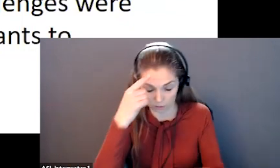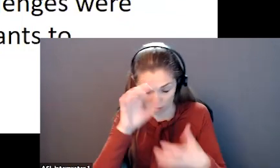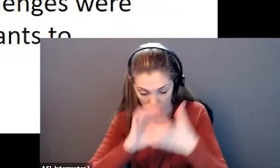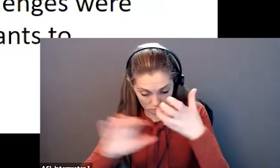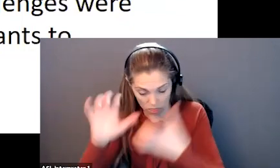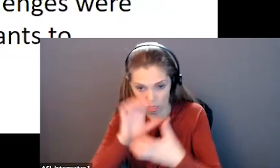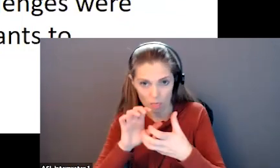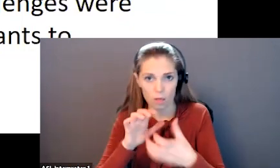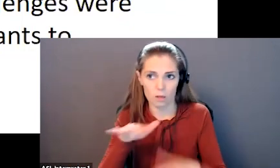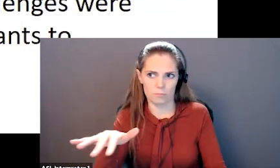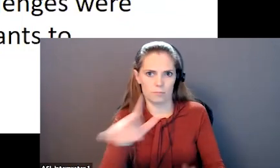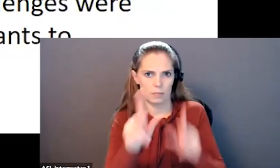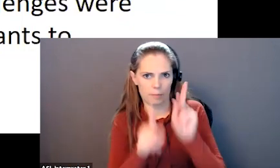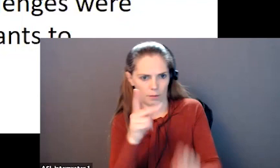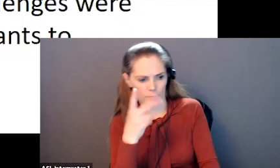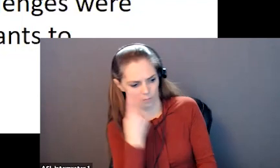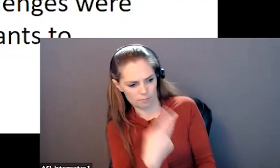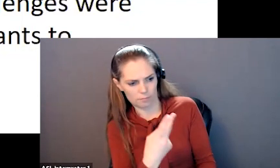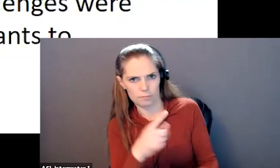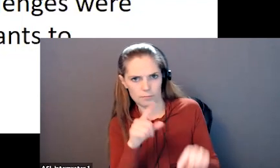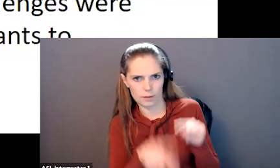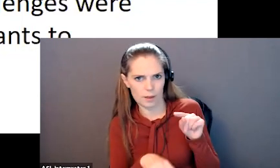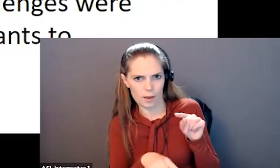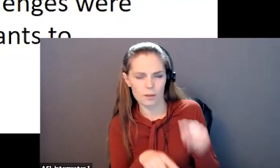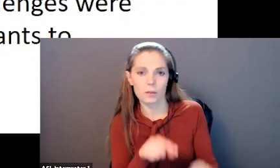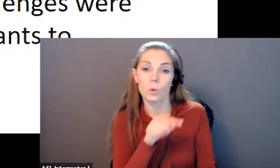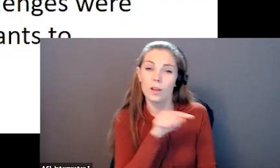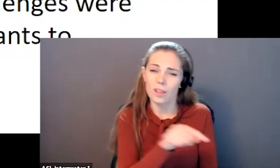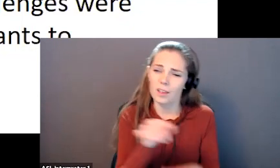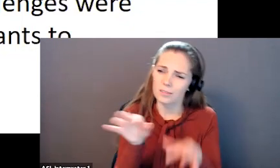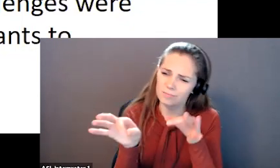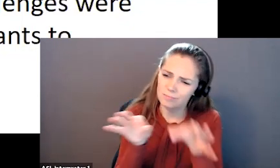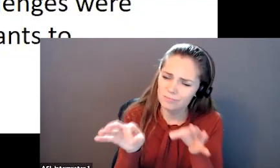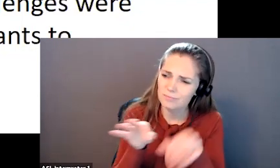difficult for participants to articulate and have their health challenges recognized as disability.